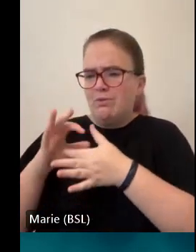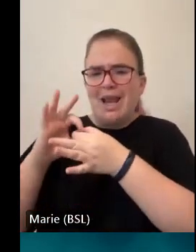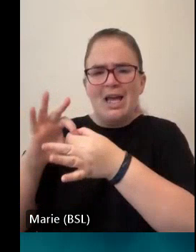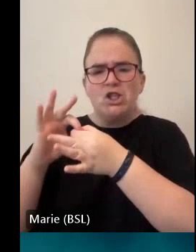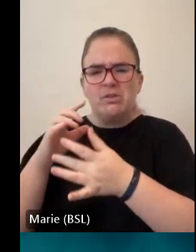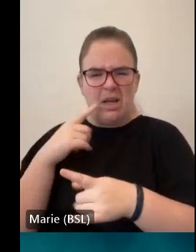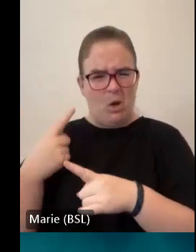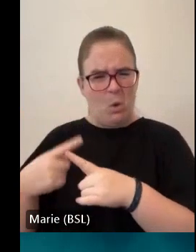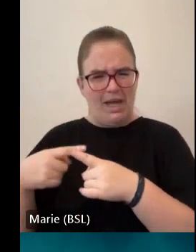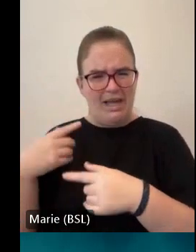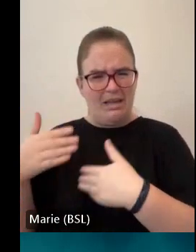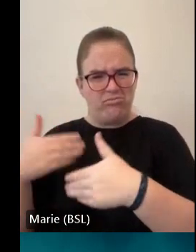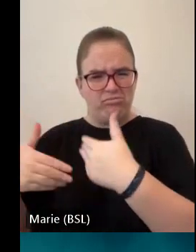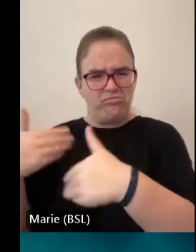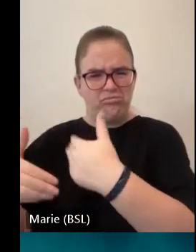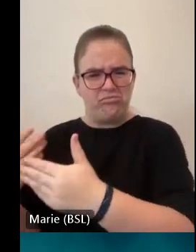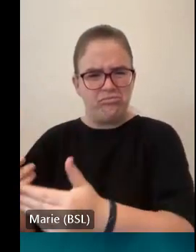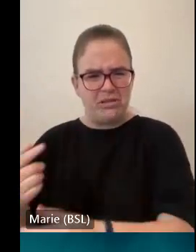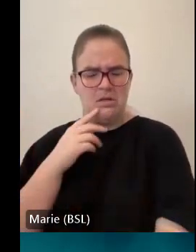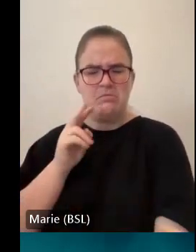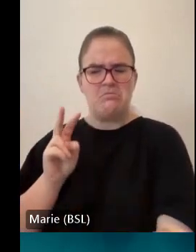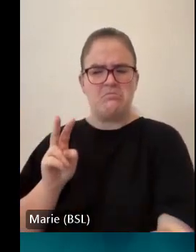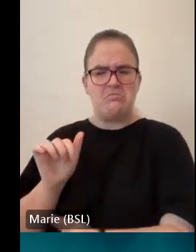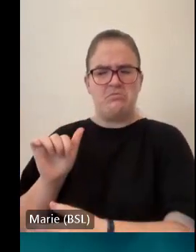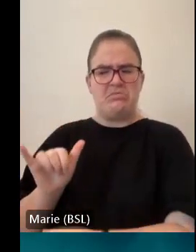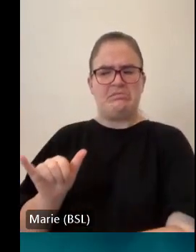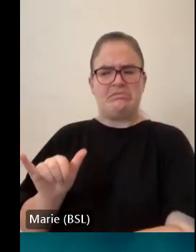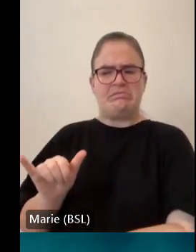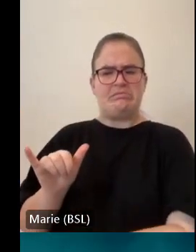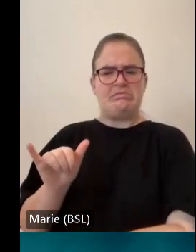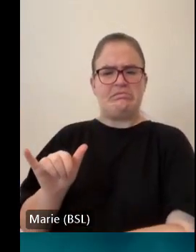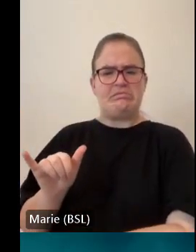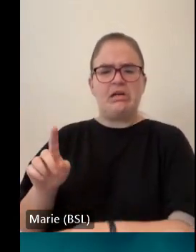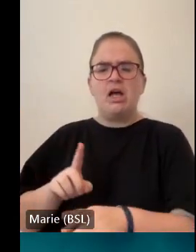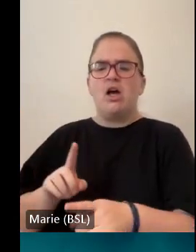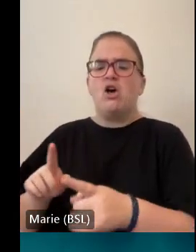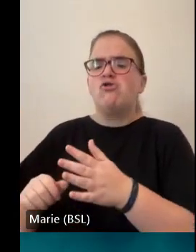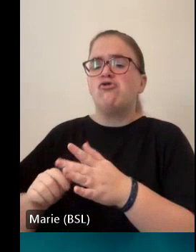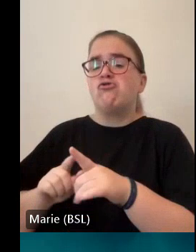and there's something that just doesn't seem quite right and really try and have those interventions early on.